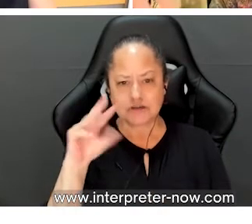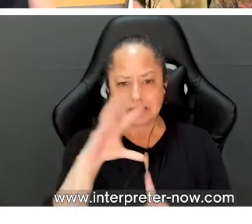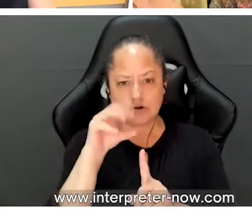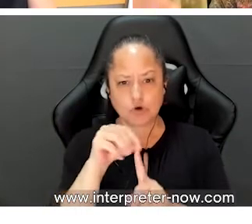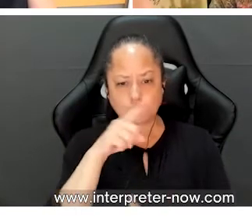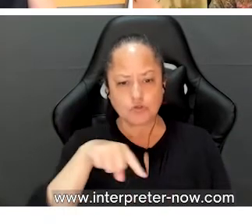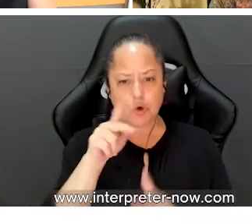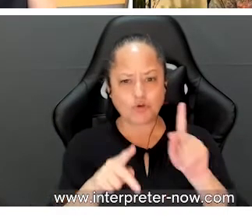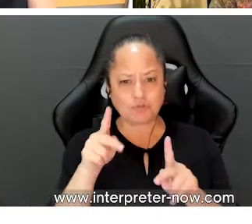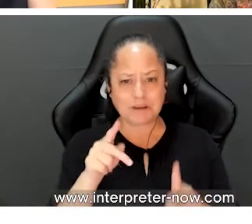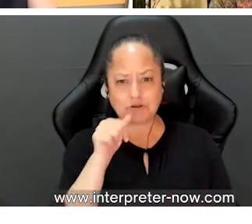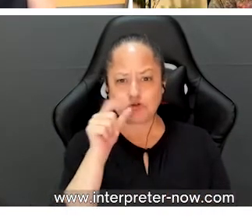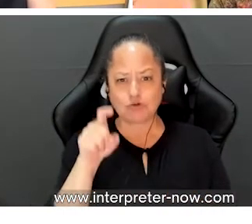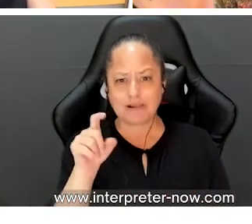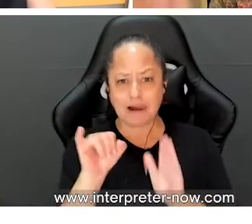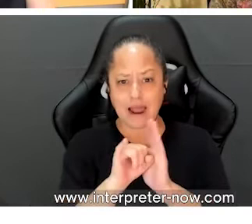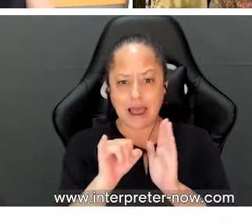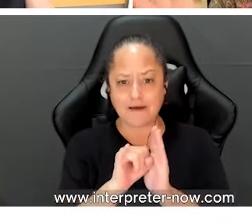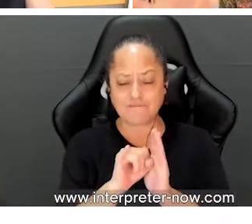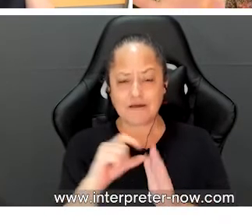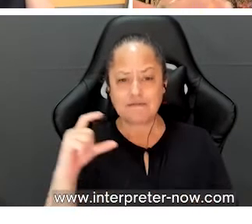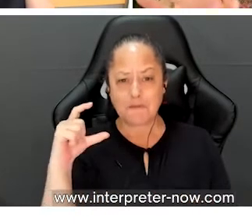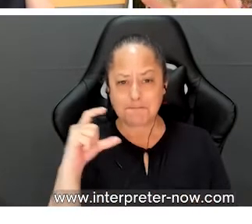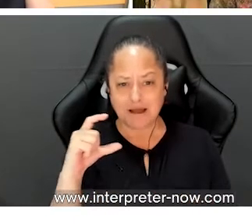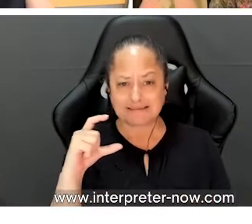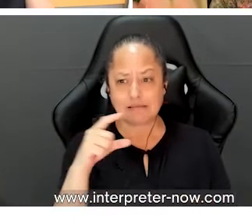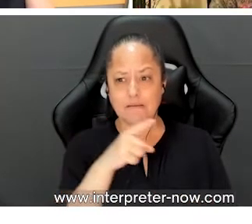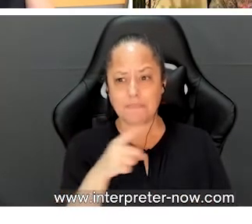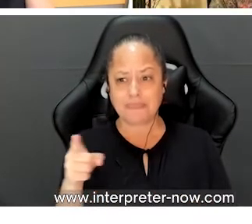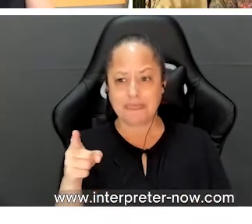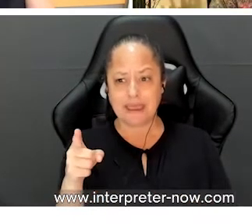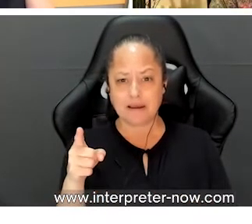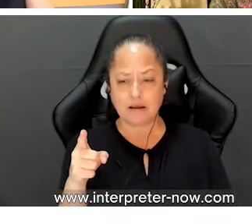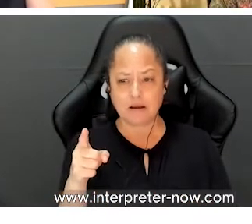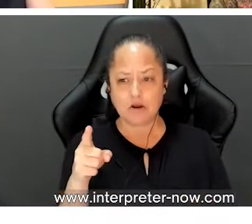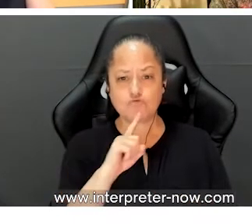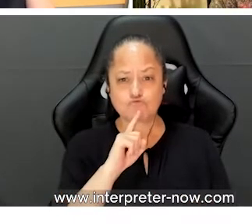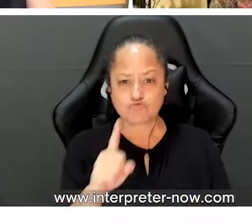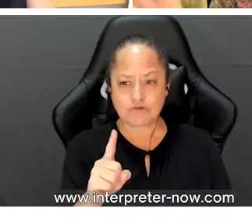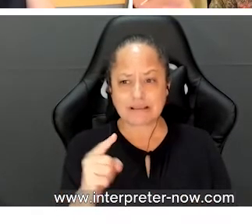identify as being Muslim, that they are really, really, really hurting right now.